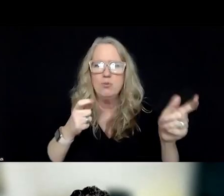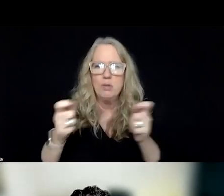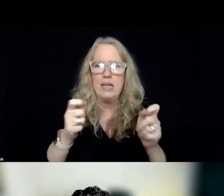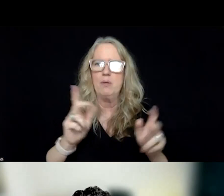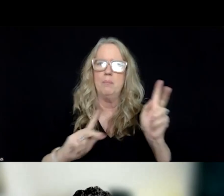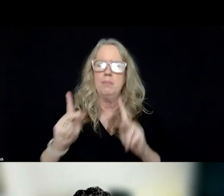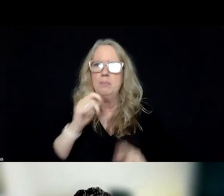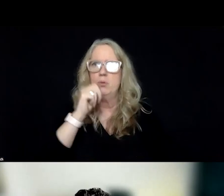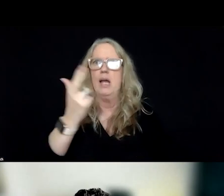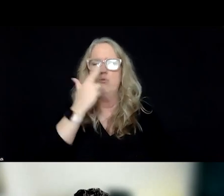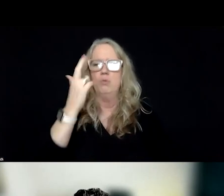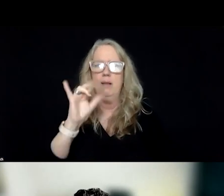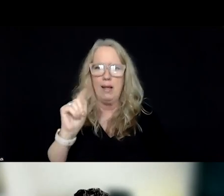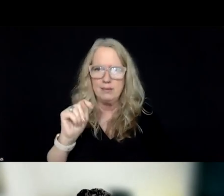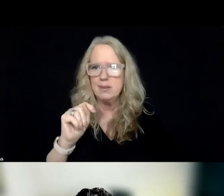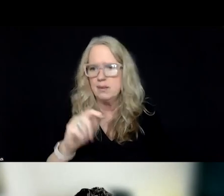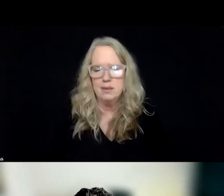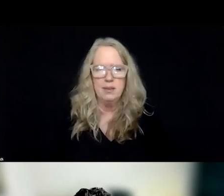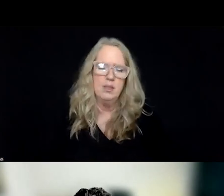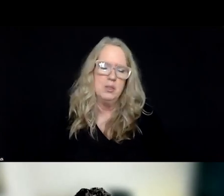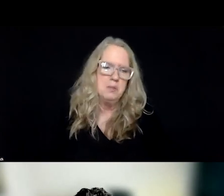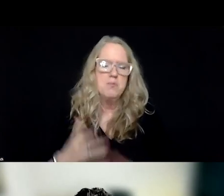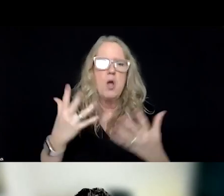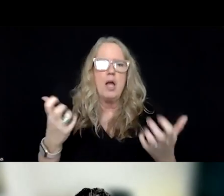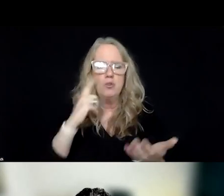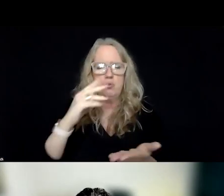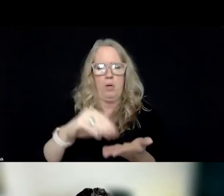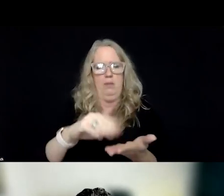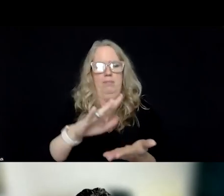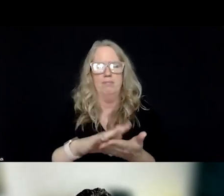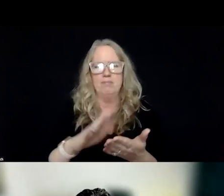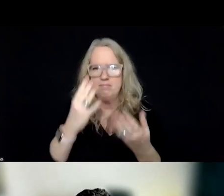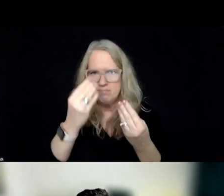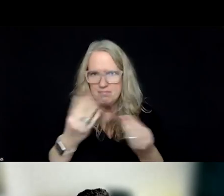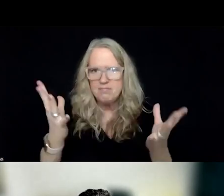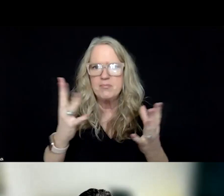REALIZE IT. I WANTED TO NOTE THAT FROM THE POLLING.